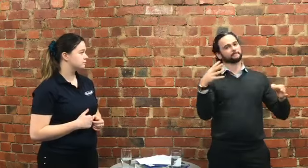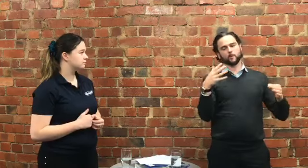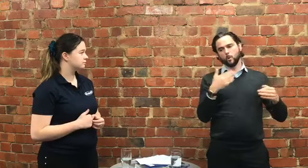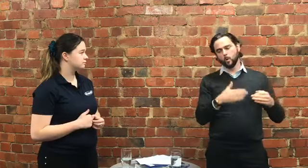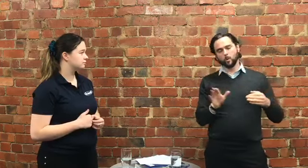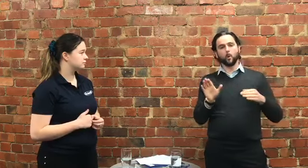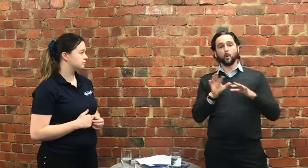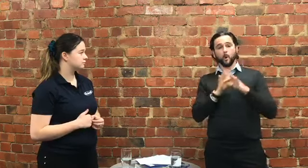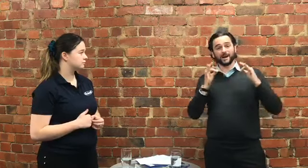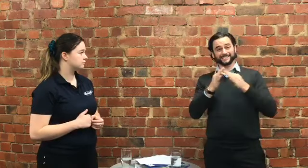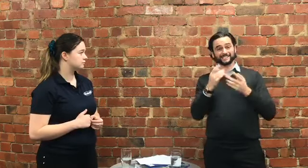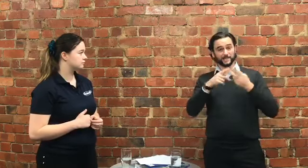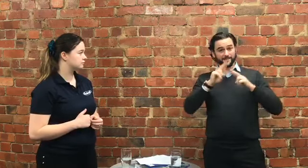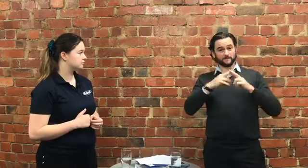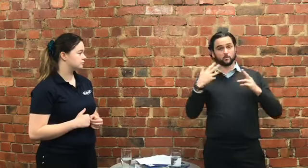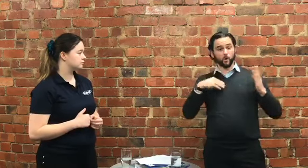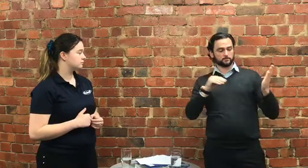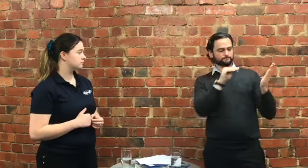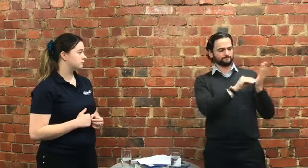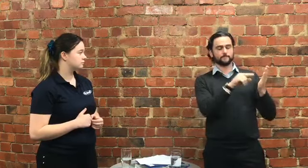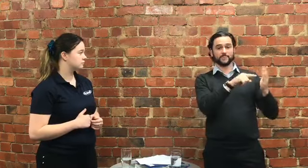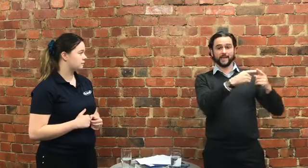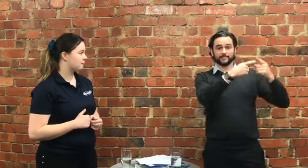around who provides you services.